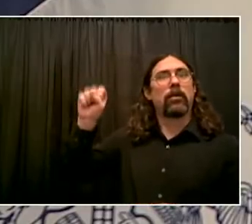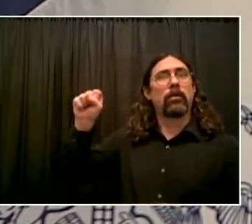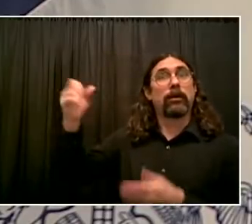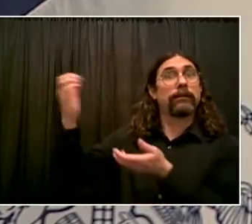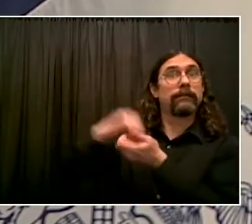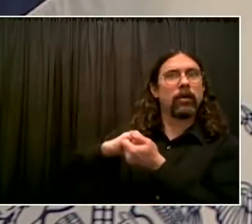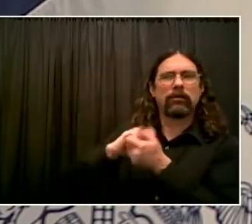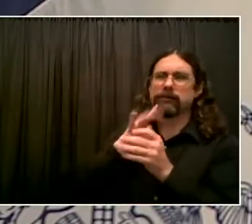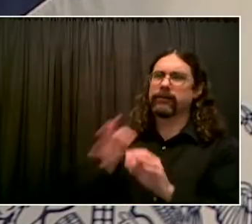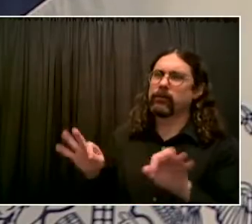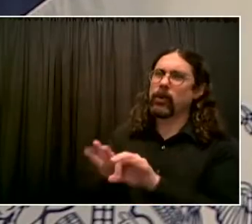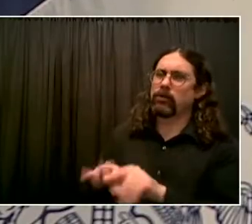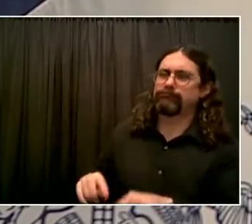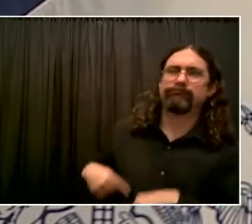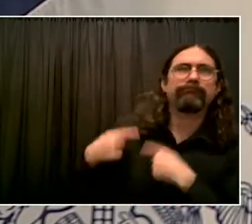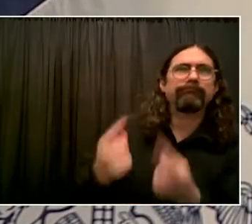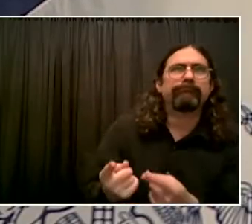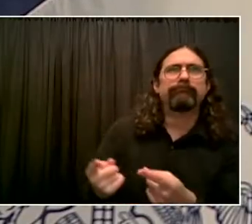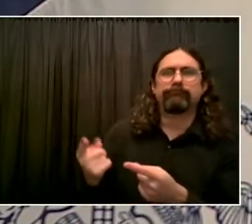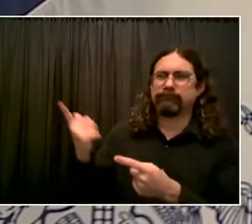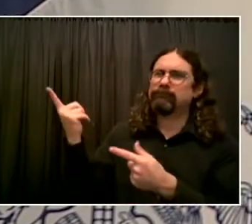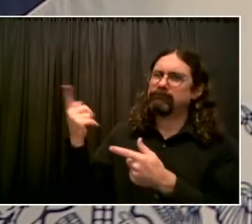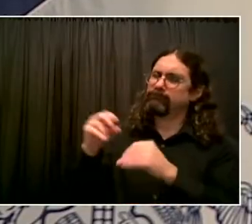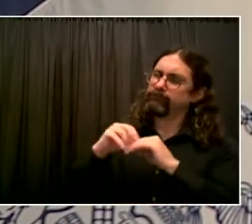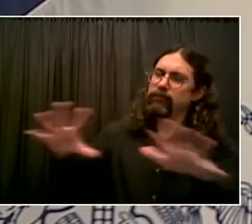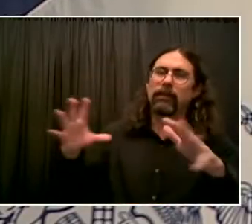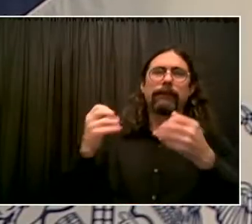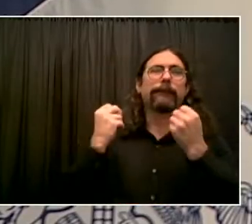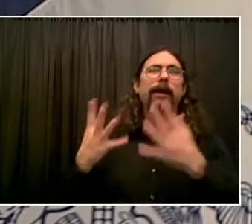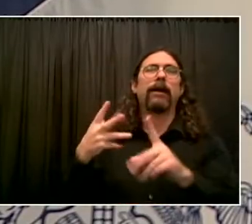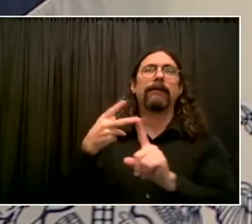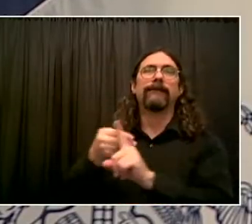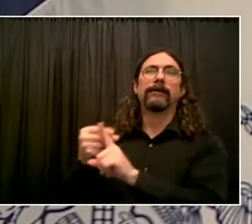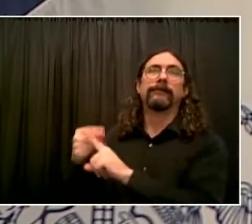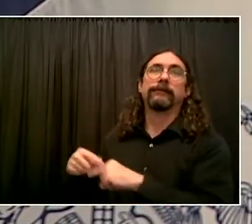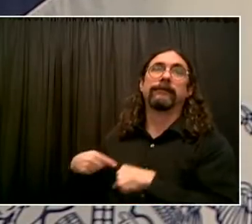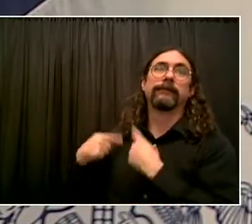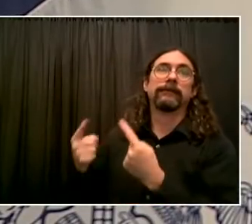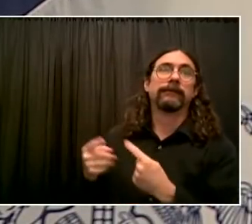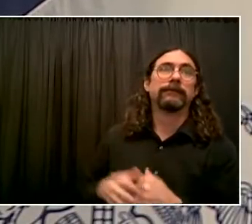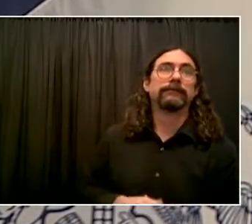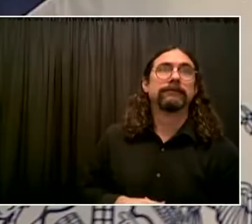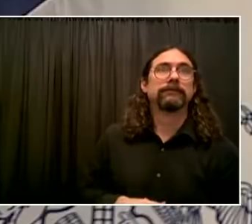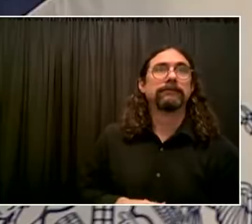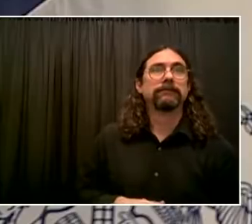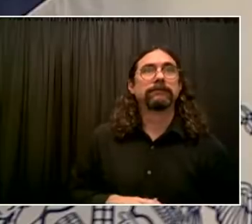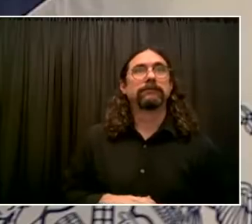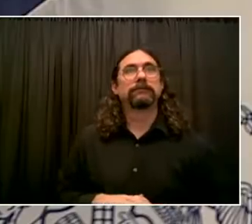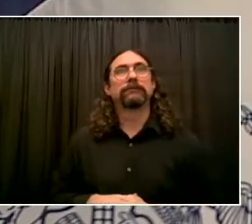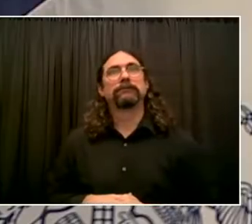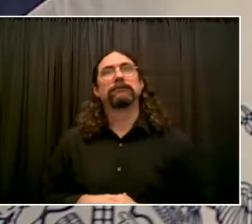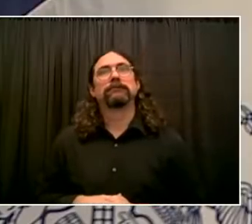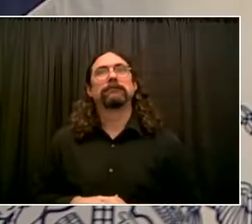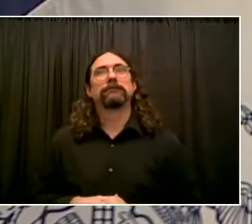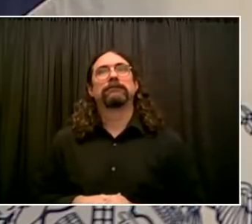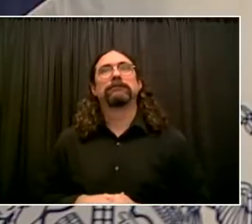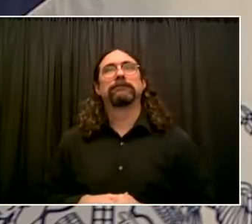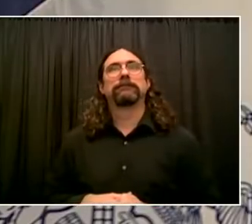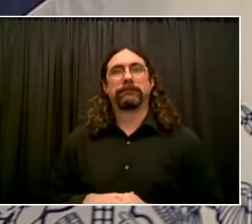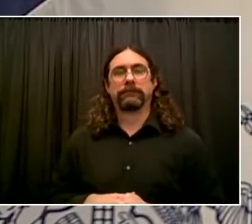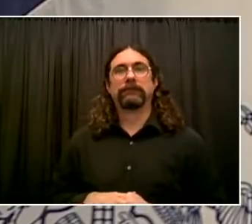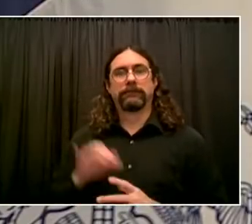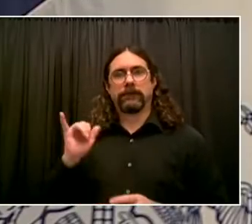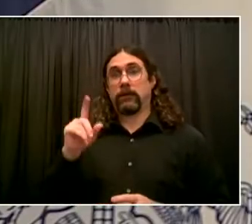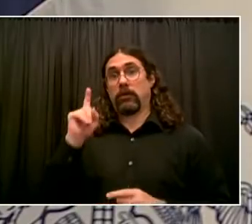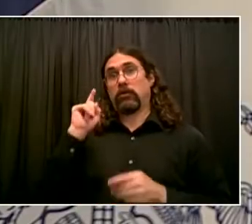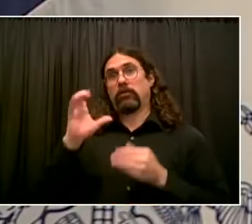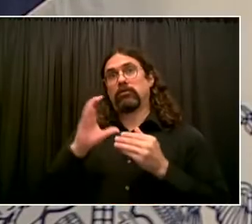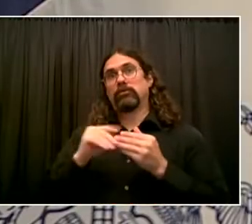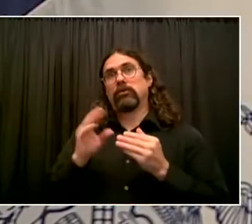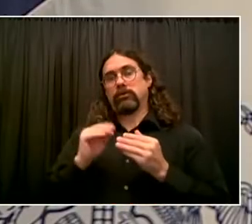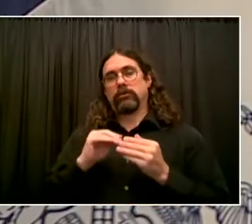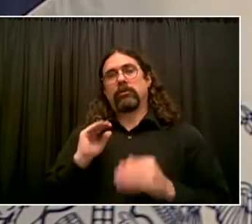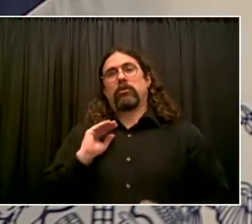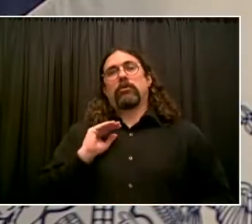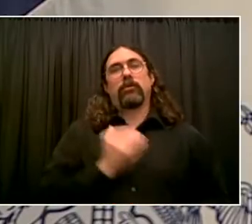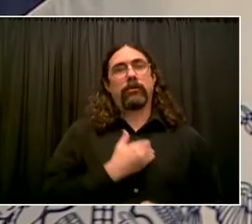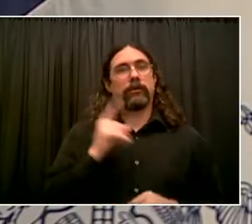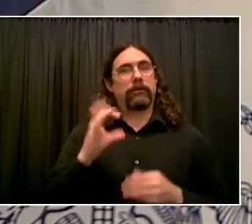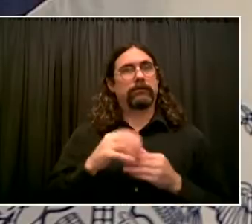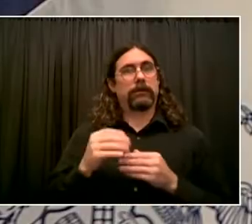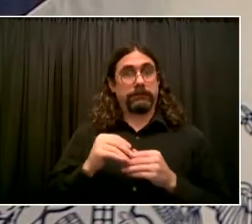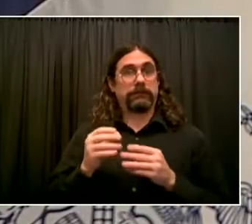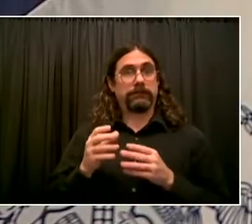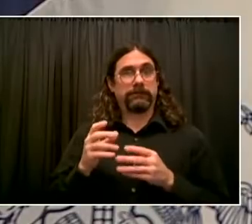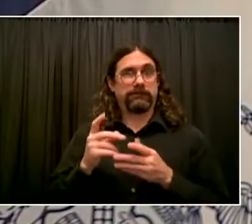CVACAINTN IOANTED SINTG EFFORT.